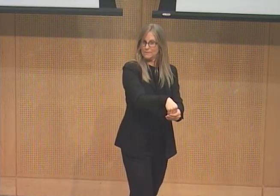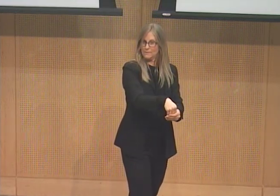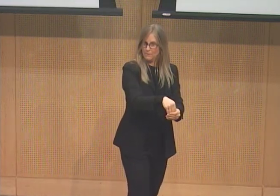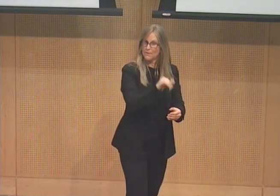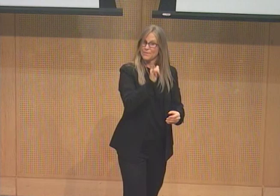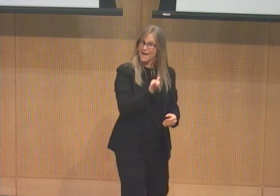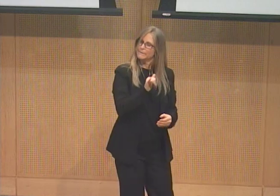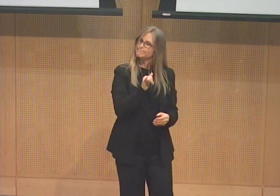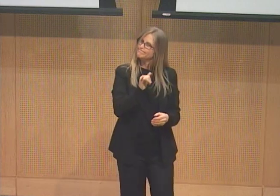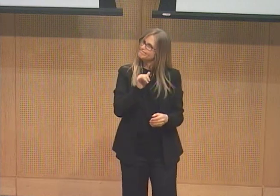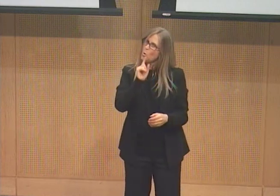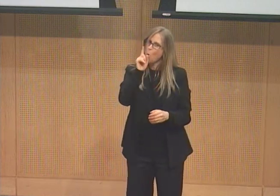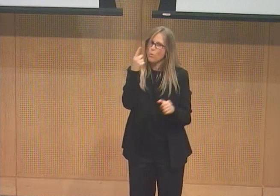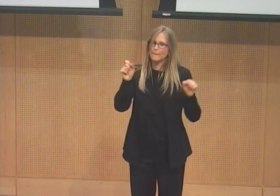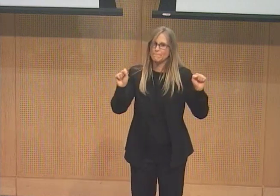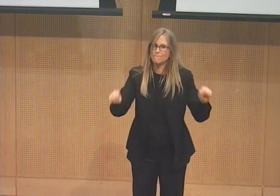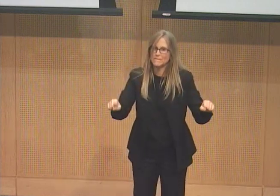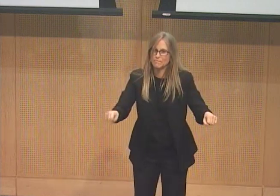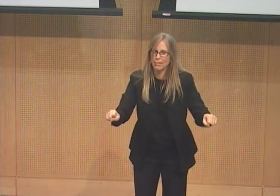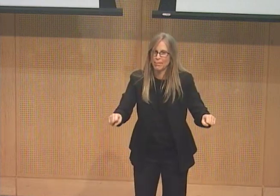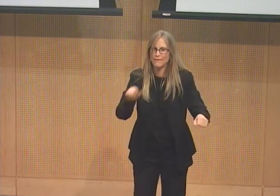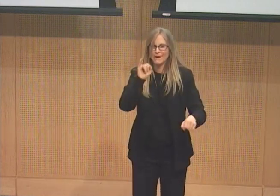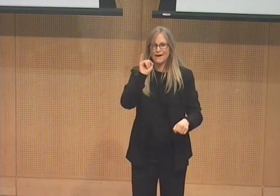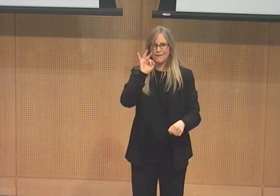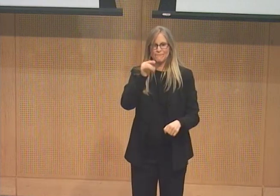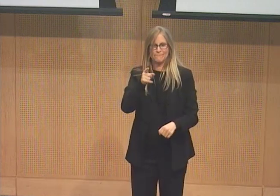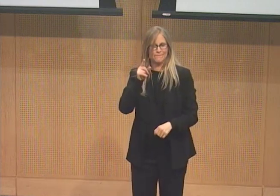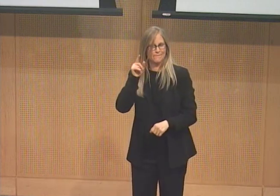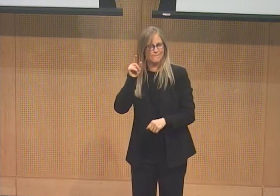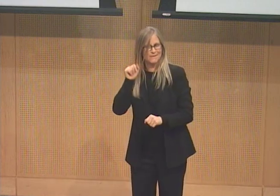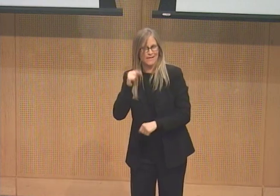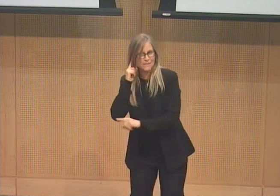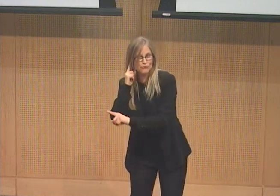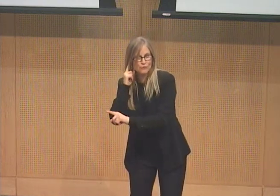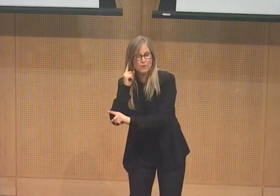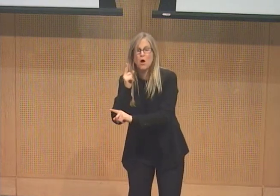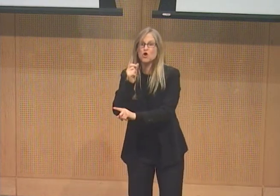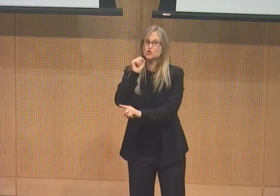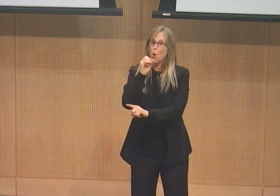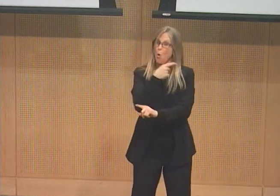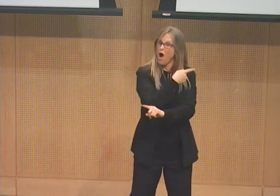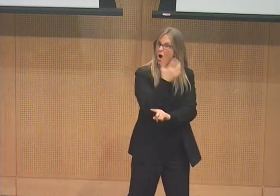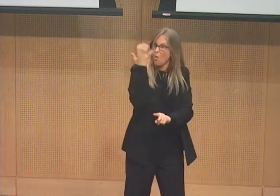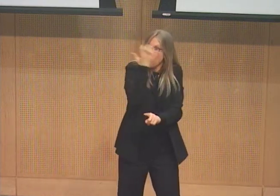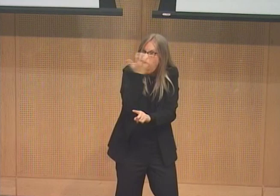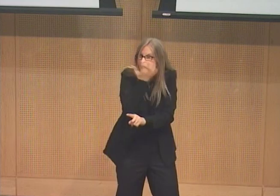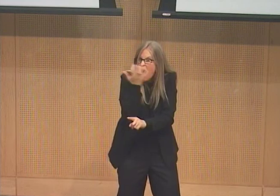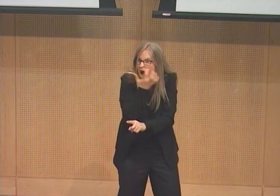It all talks about involvement and integration of people who have hearing ability in society,